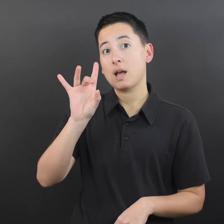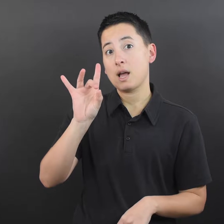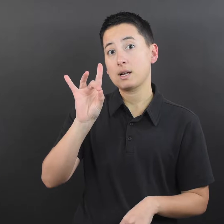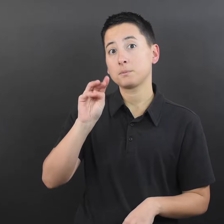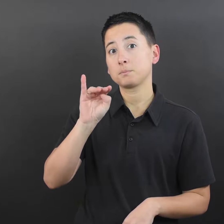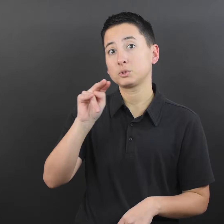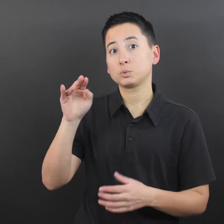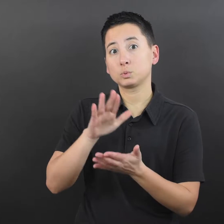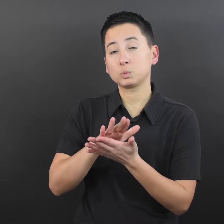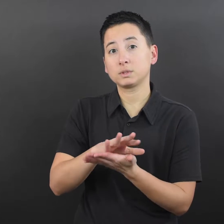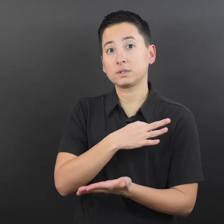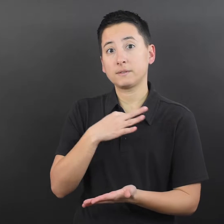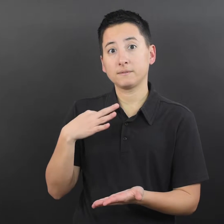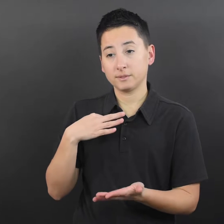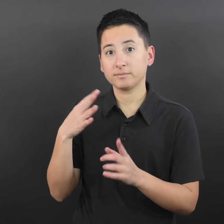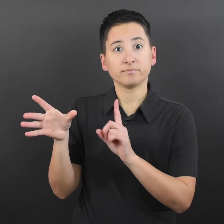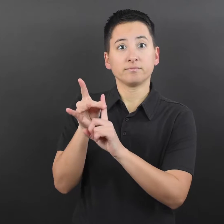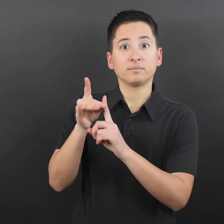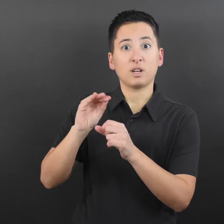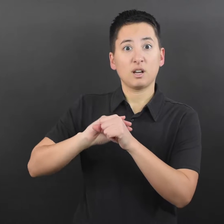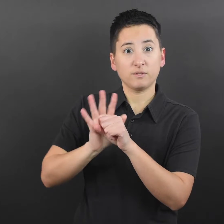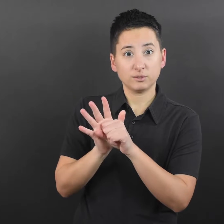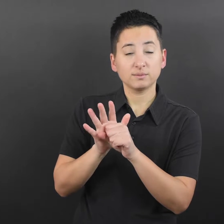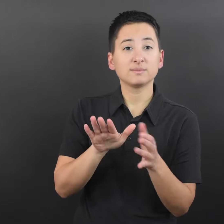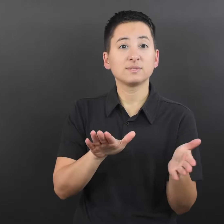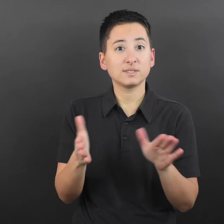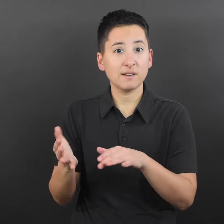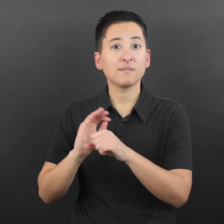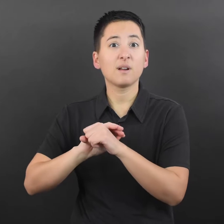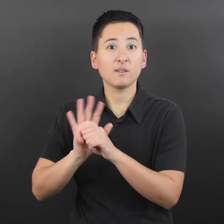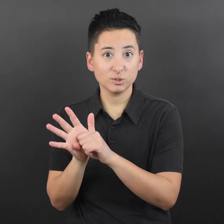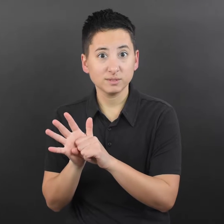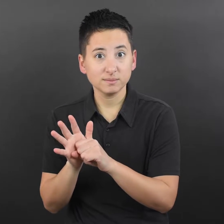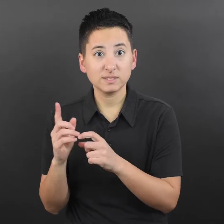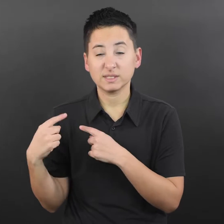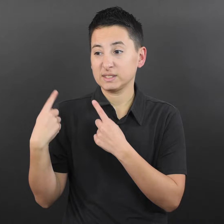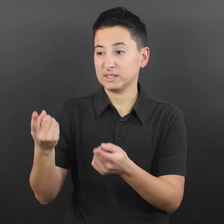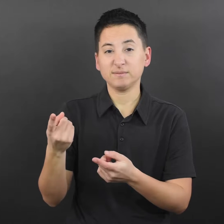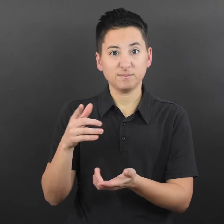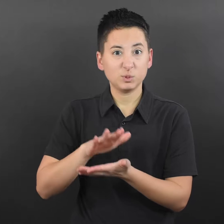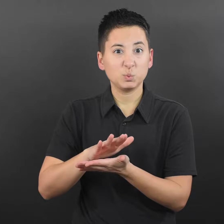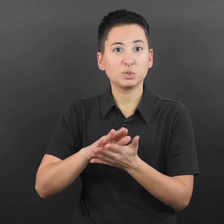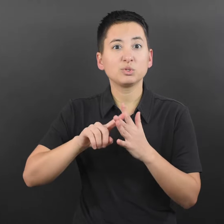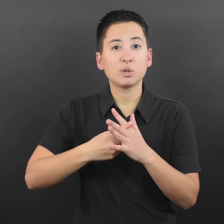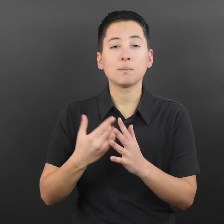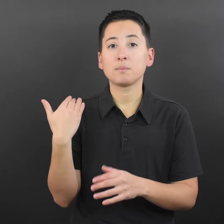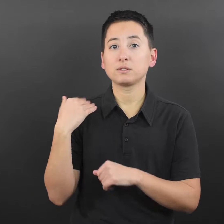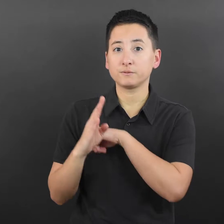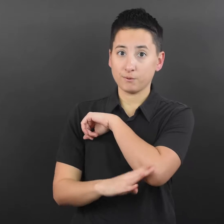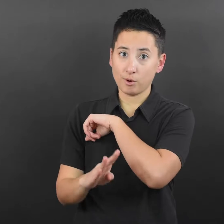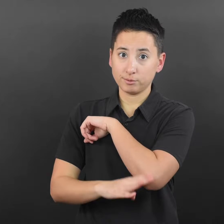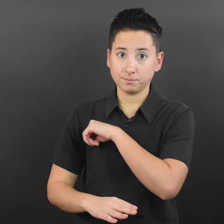eight Minnesota school staff have become infected and died of COVID since school began this fall.